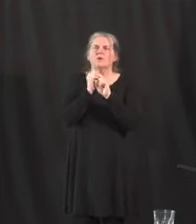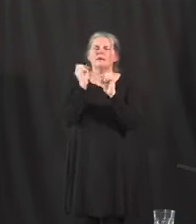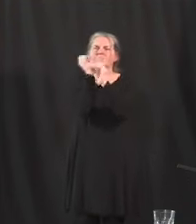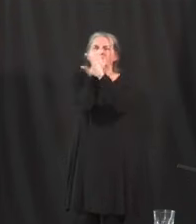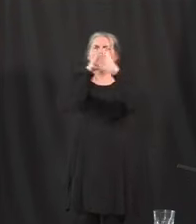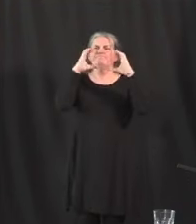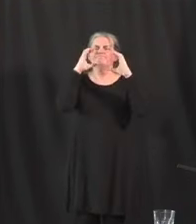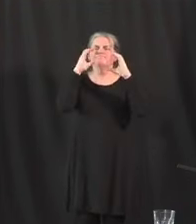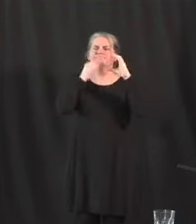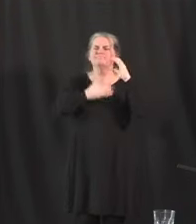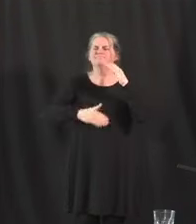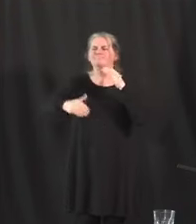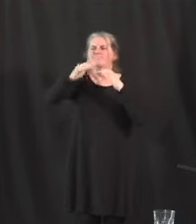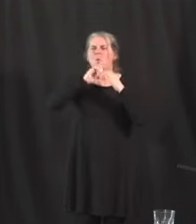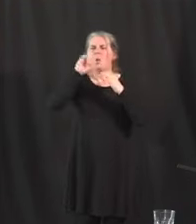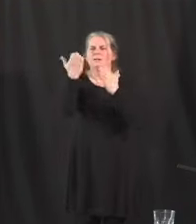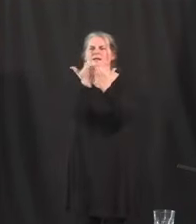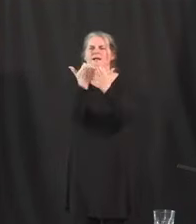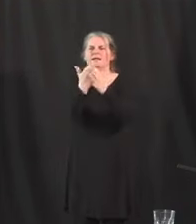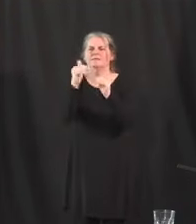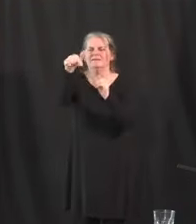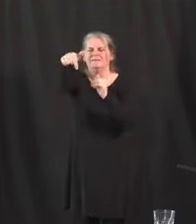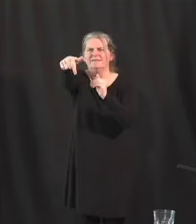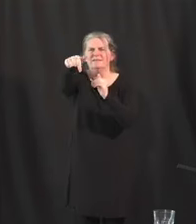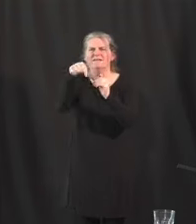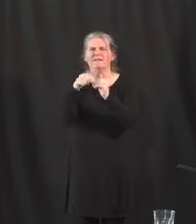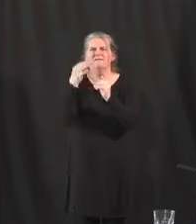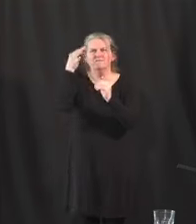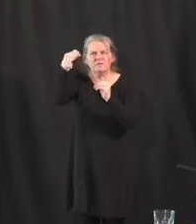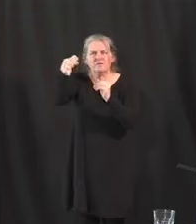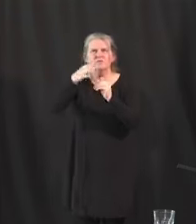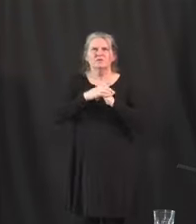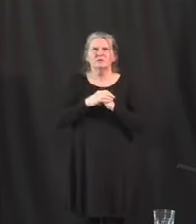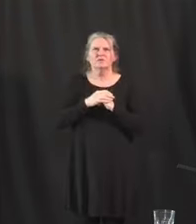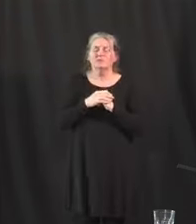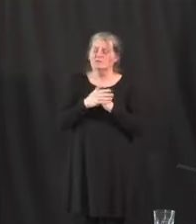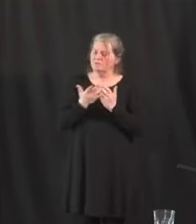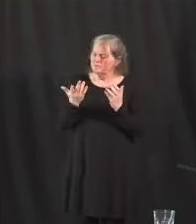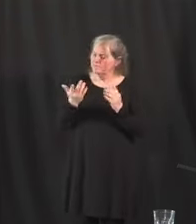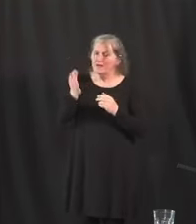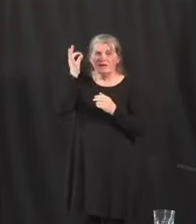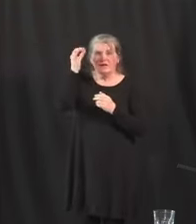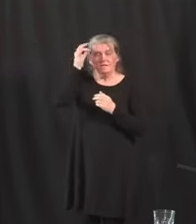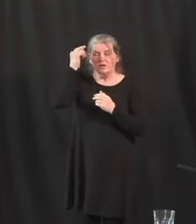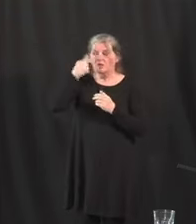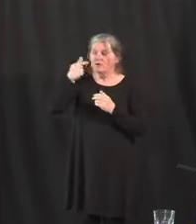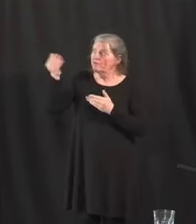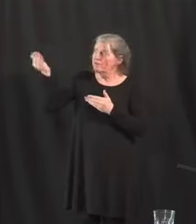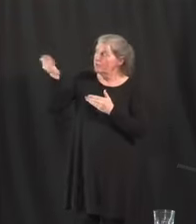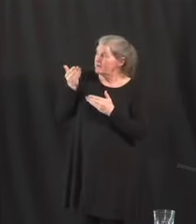SO HAPPY TO SEE FEDERAL FUNDING WITH CANNOR WHICH MATCHES UP